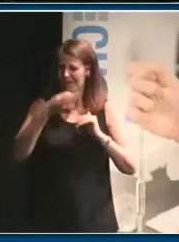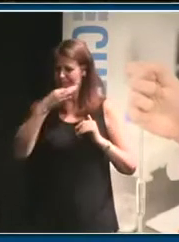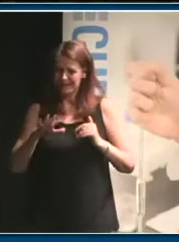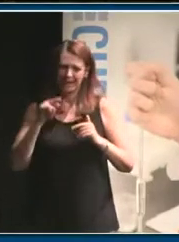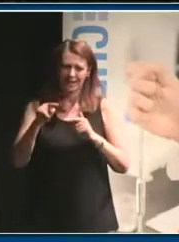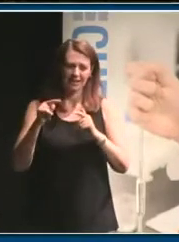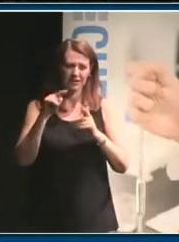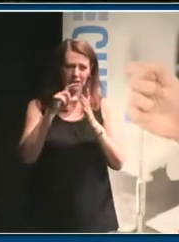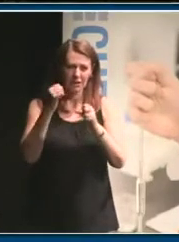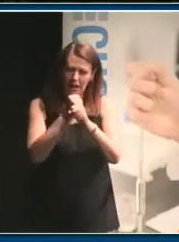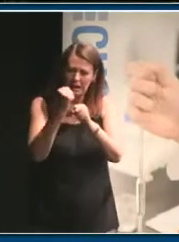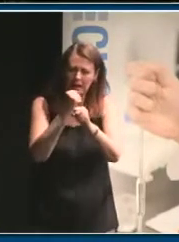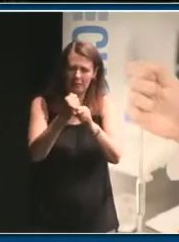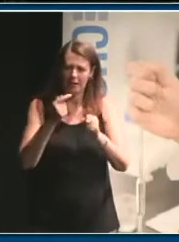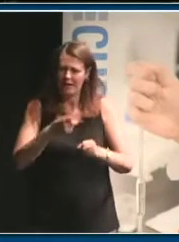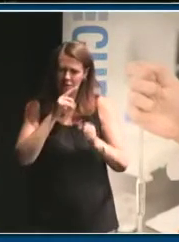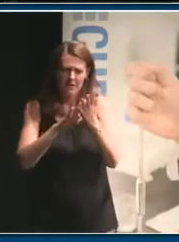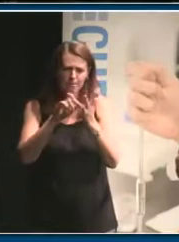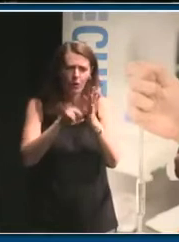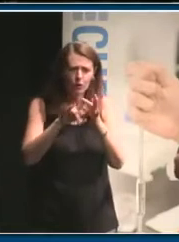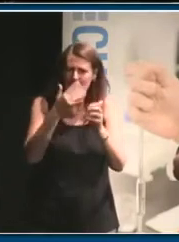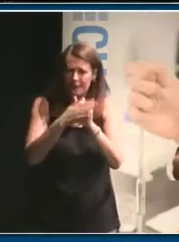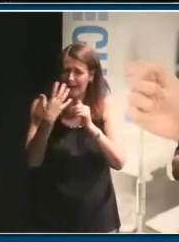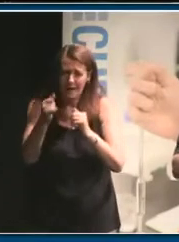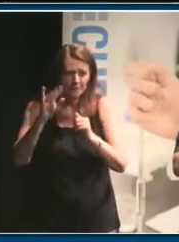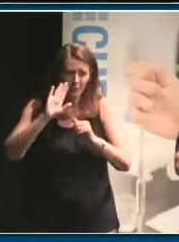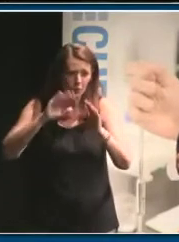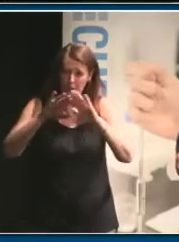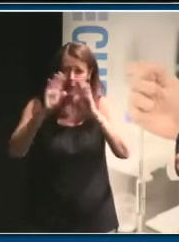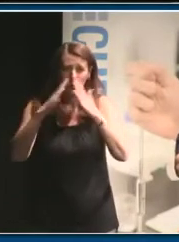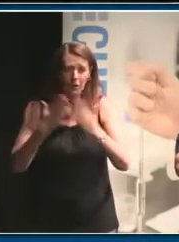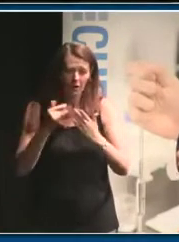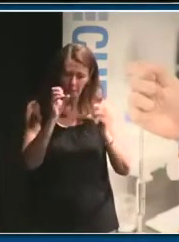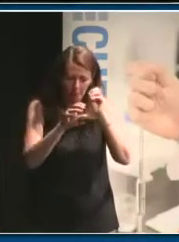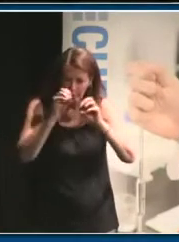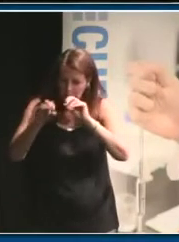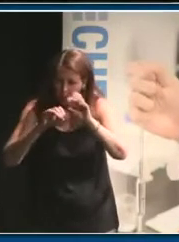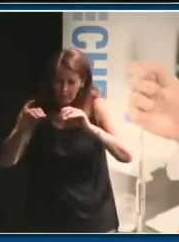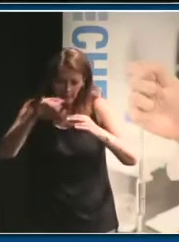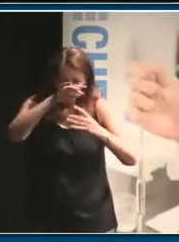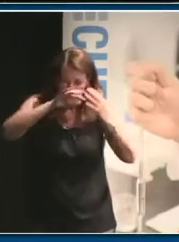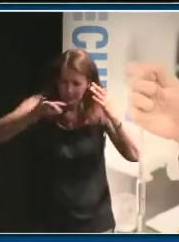over 100 molecules that never existed in the world before. Putting atoms in unique geometry that god